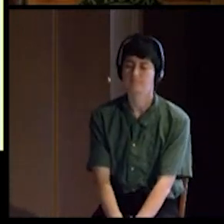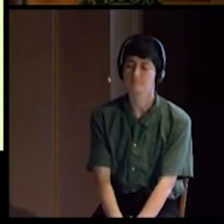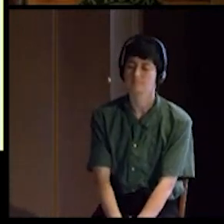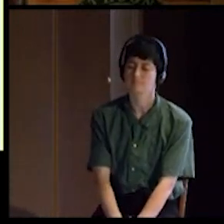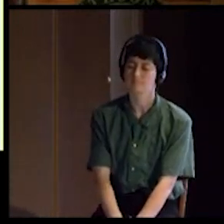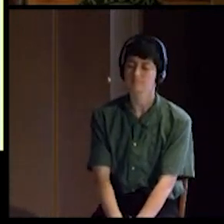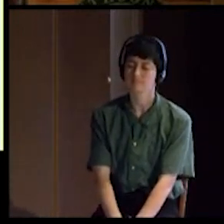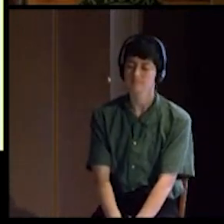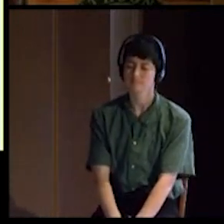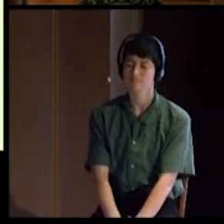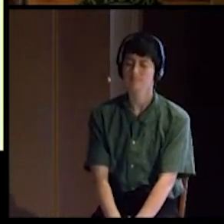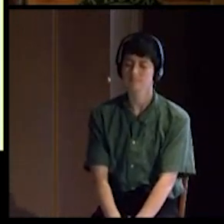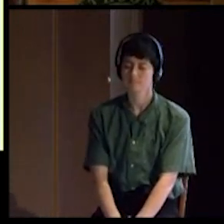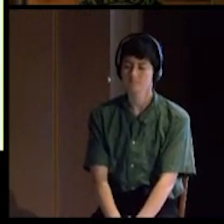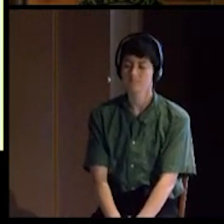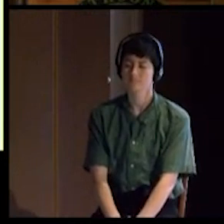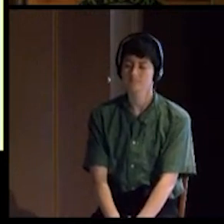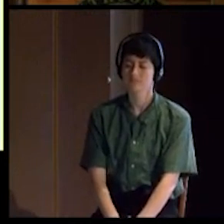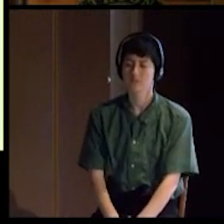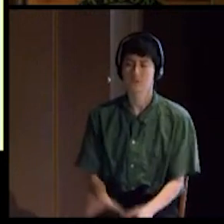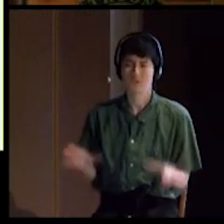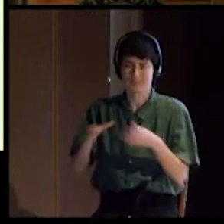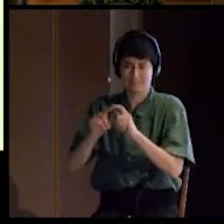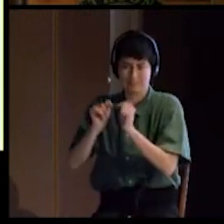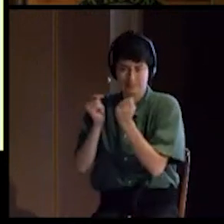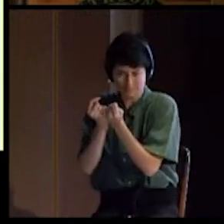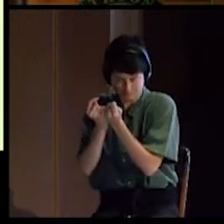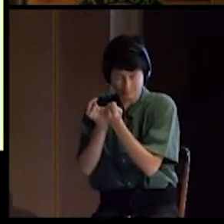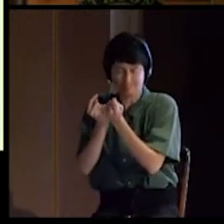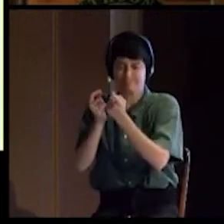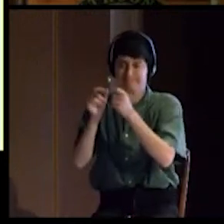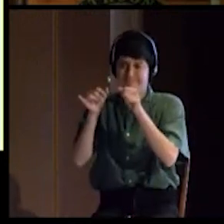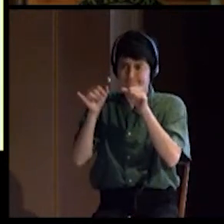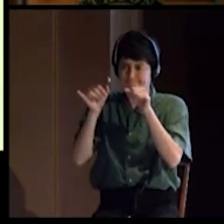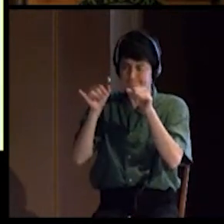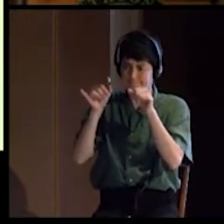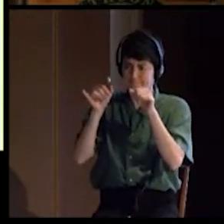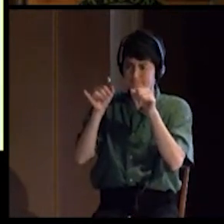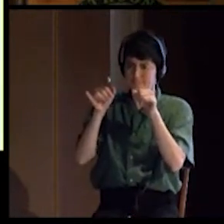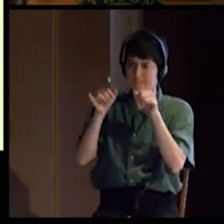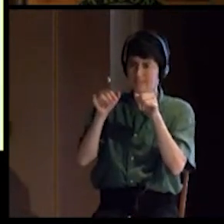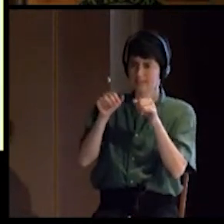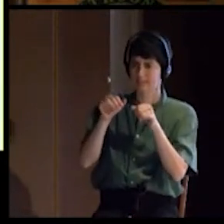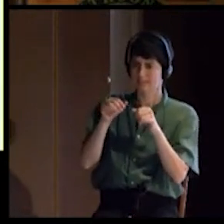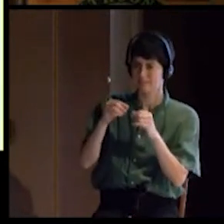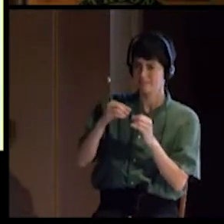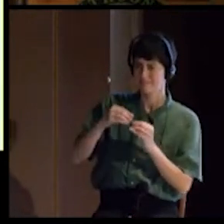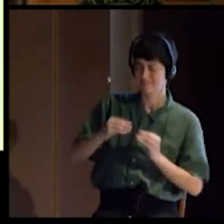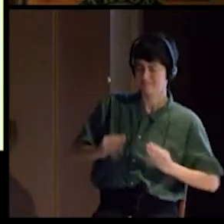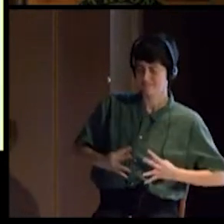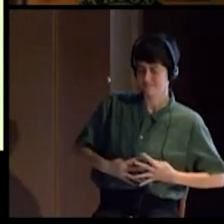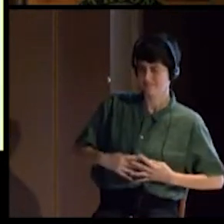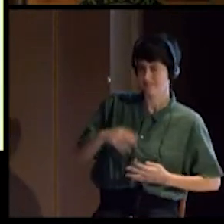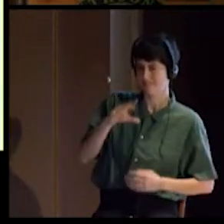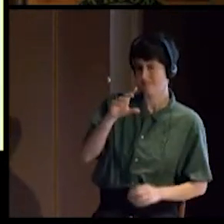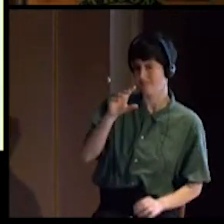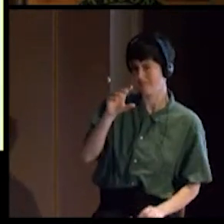and we measured the brightness of the down and the pennaceous part using a full-spectrum spectrophotometer